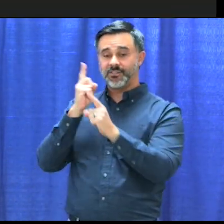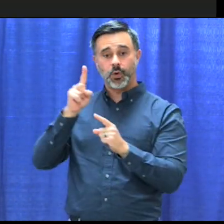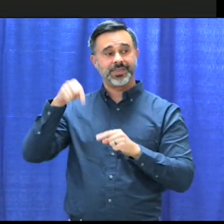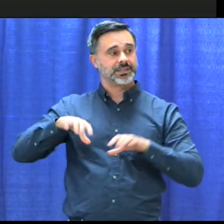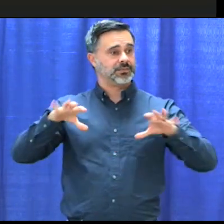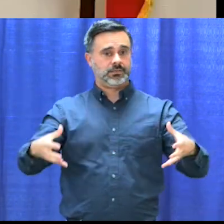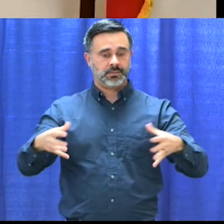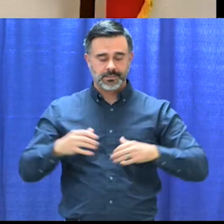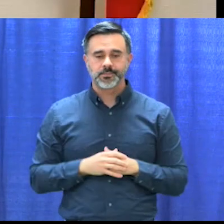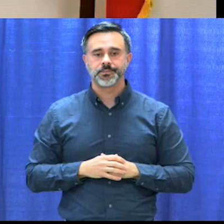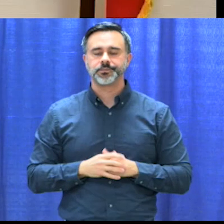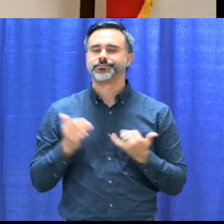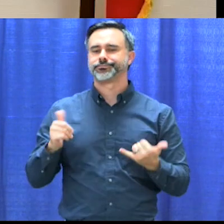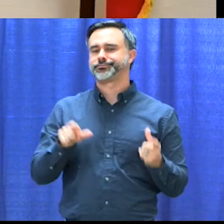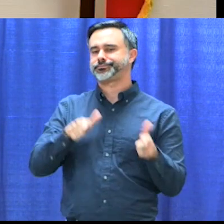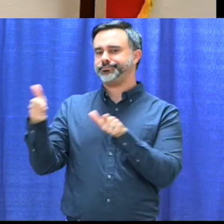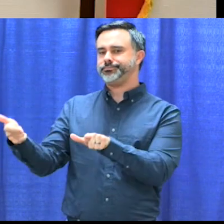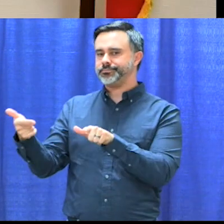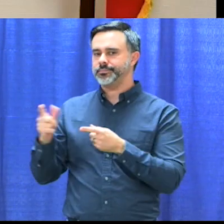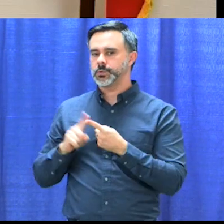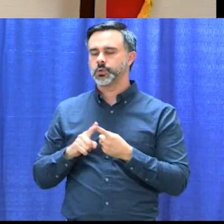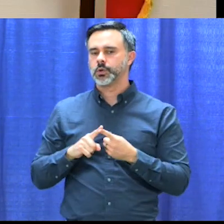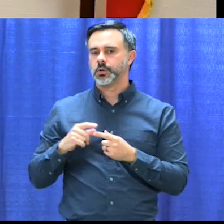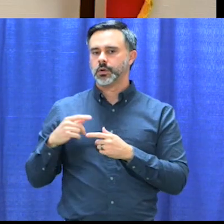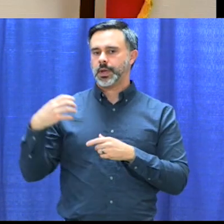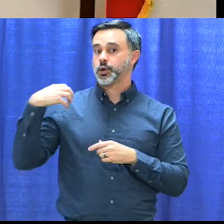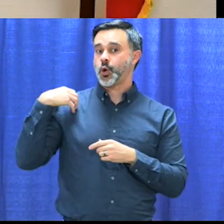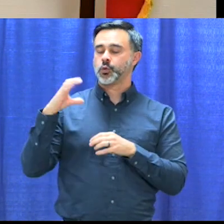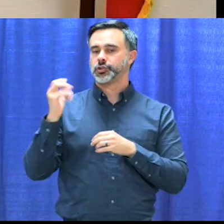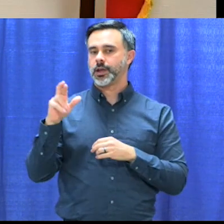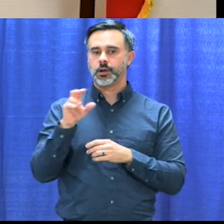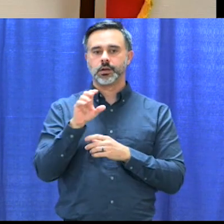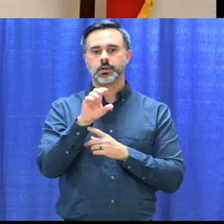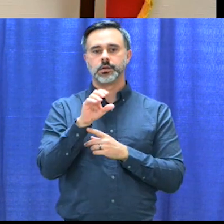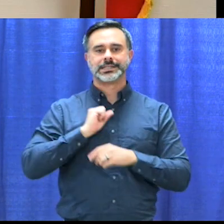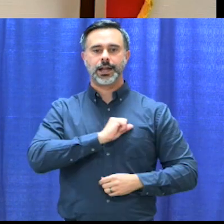I am going to now turn it over to my co-chair senator Leyva who will give us some opening